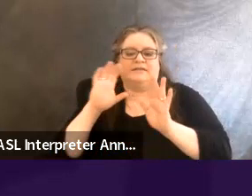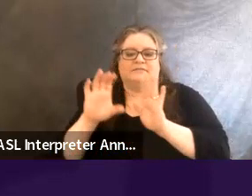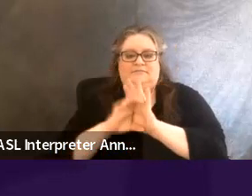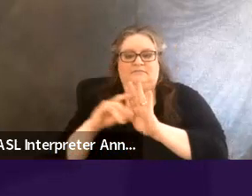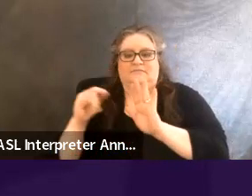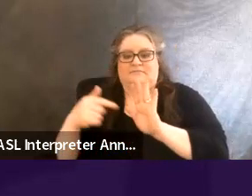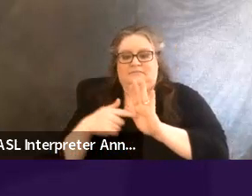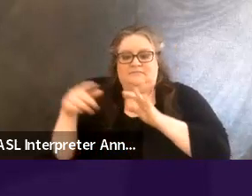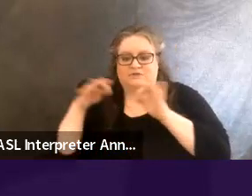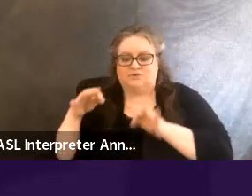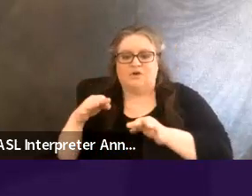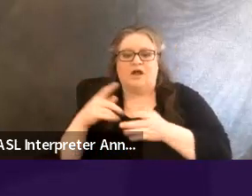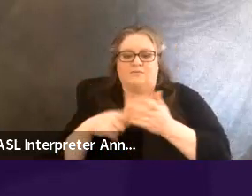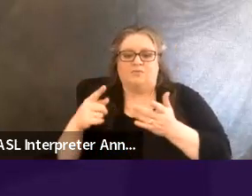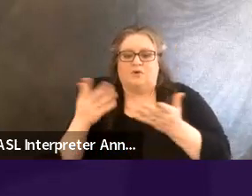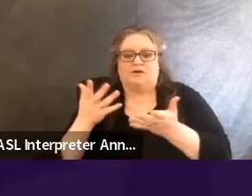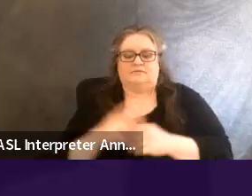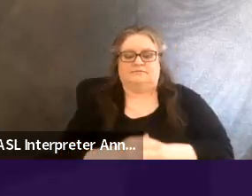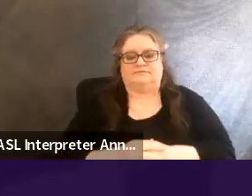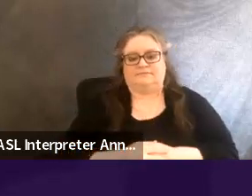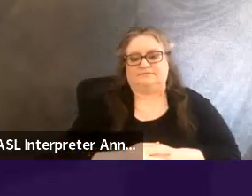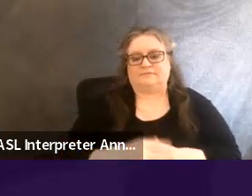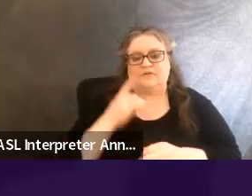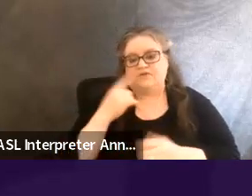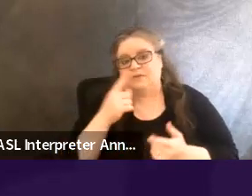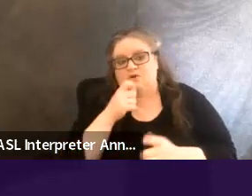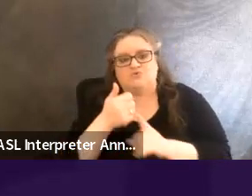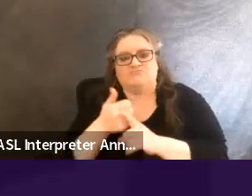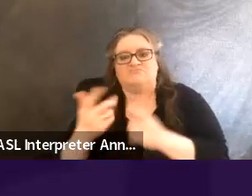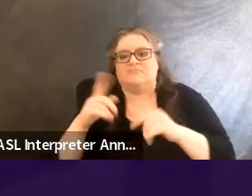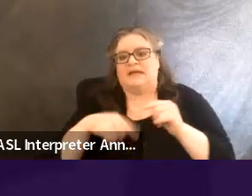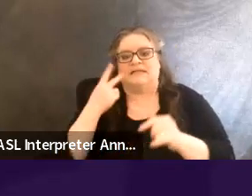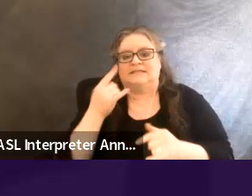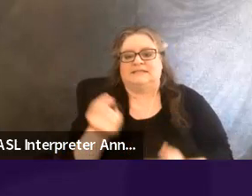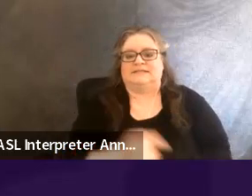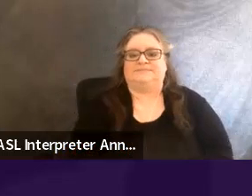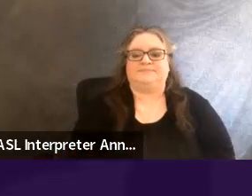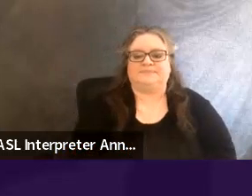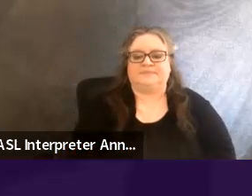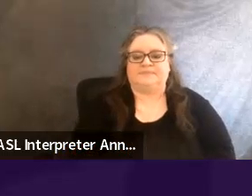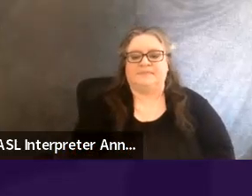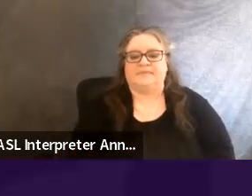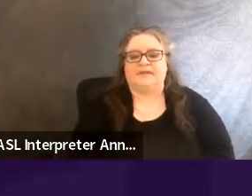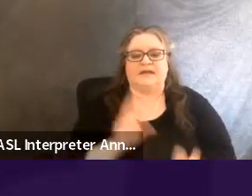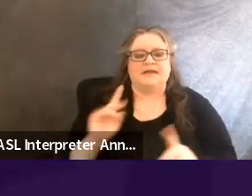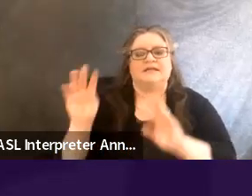you can briefly describe what the image is to someone who might not be able to see it. And decorative images don't need Alt Text.